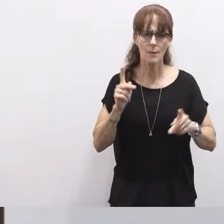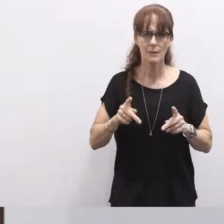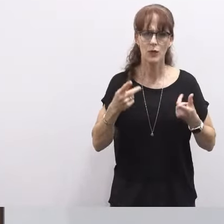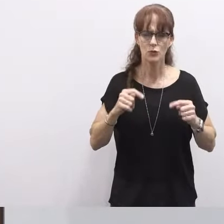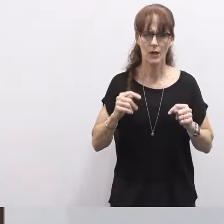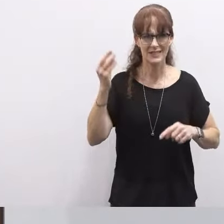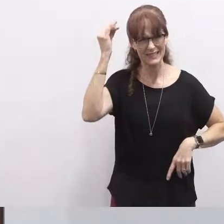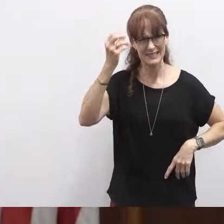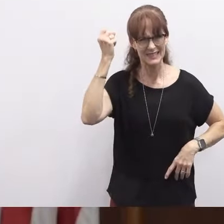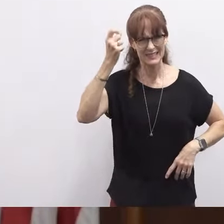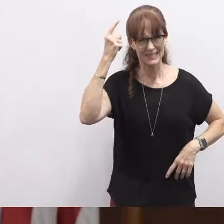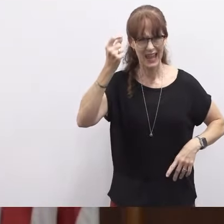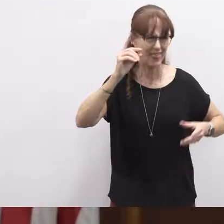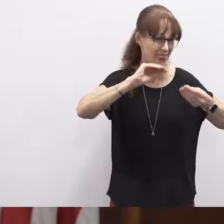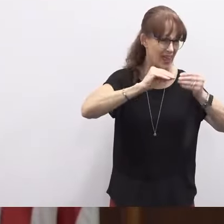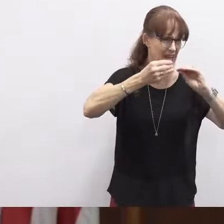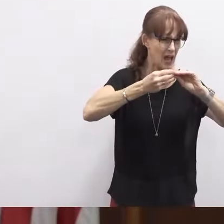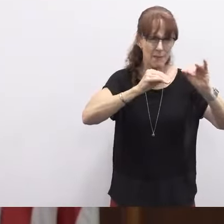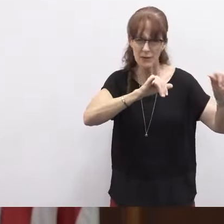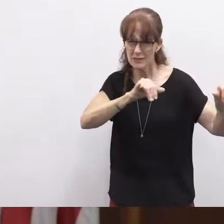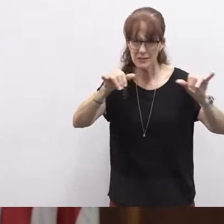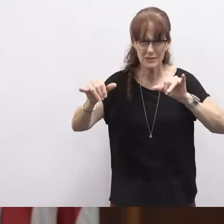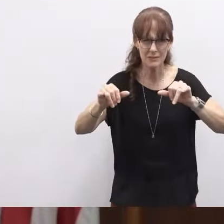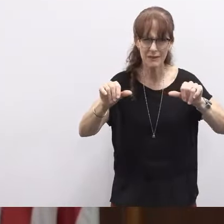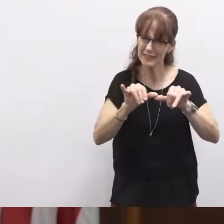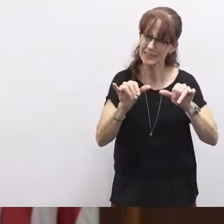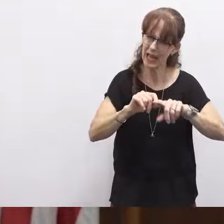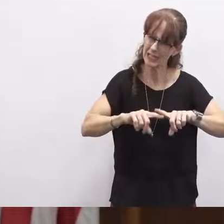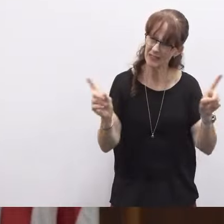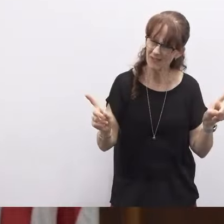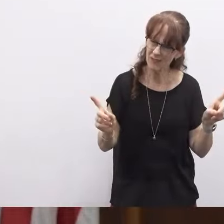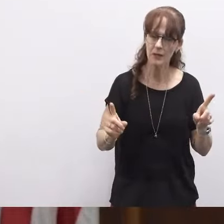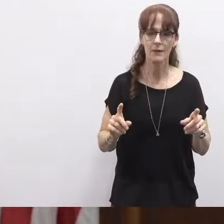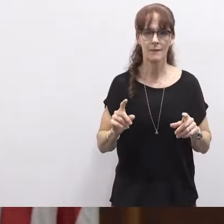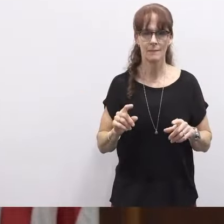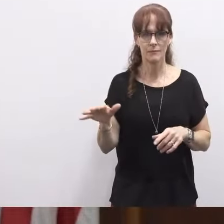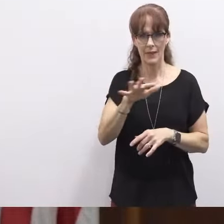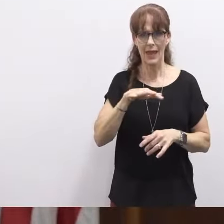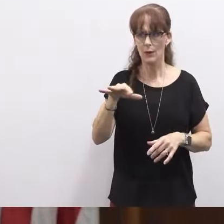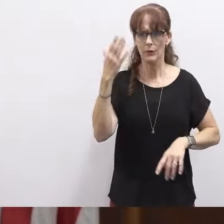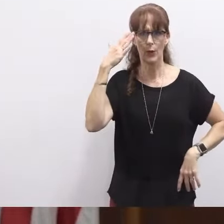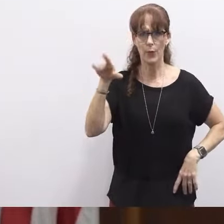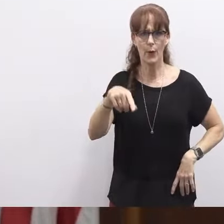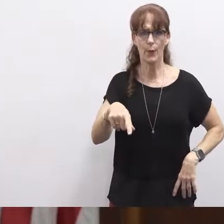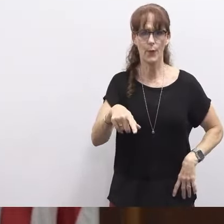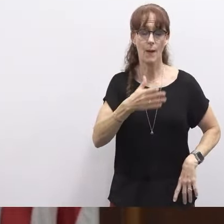to wrap their brain around it, if they have, if they're not familiar with parts of the city that they don't live in, it might give them a better understanding